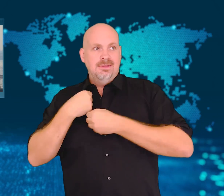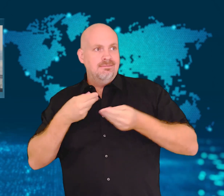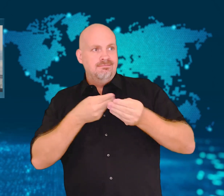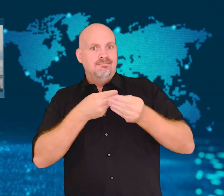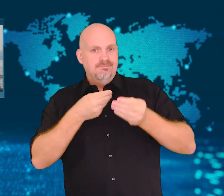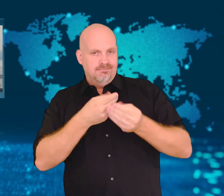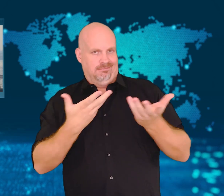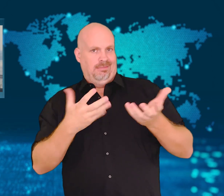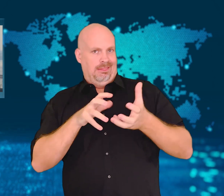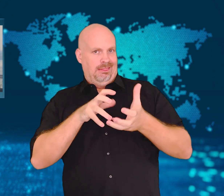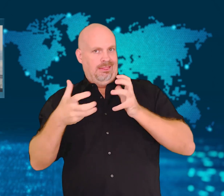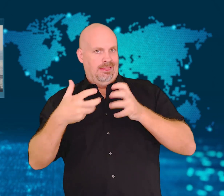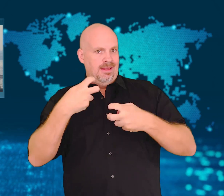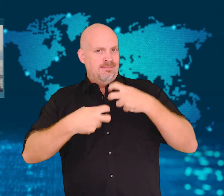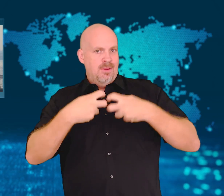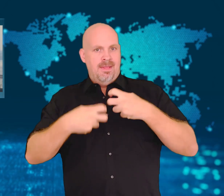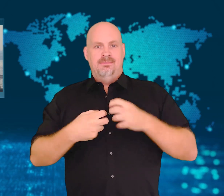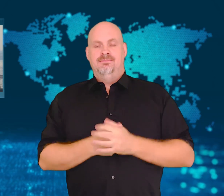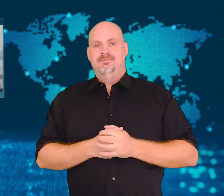Russian troops.